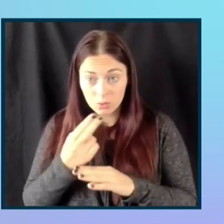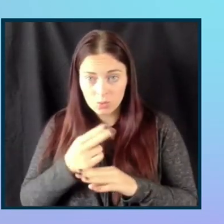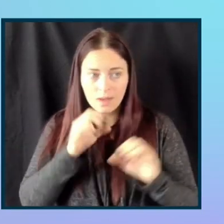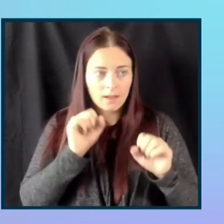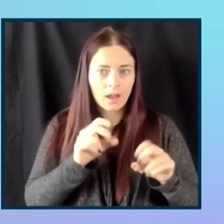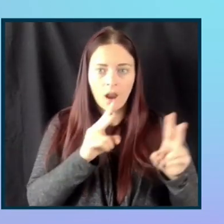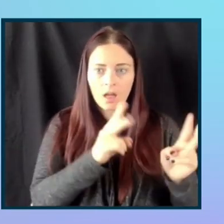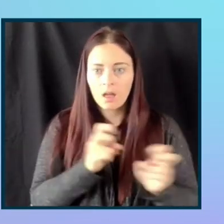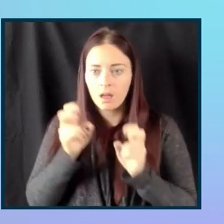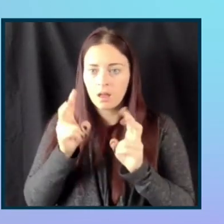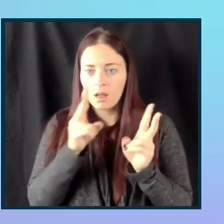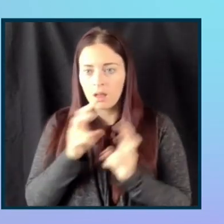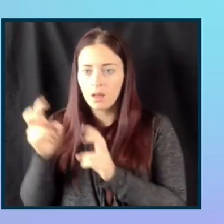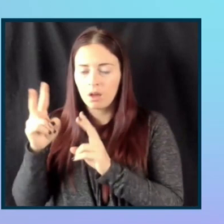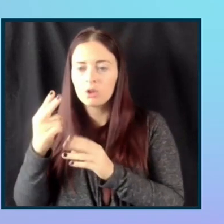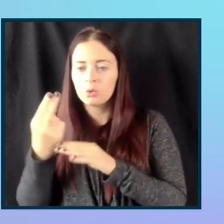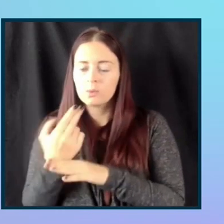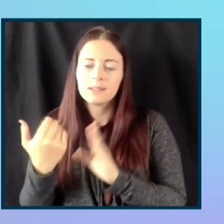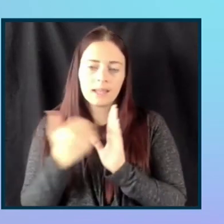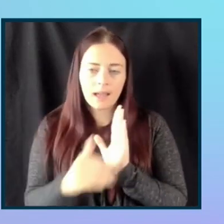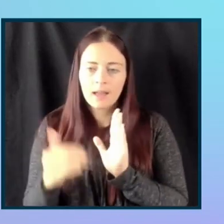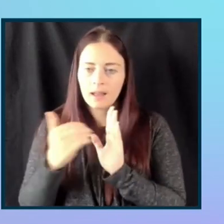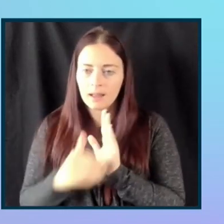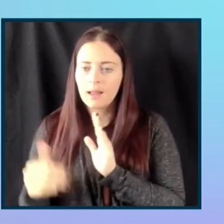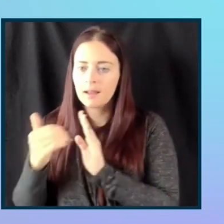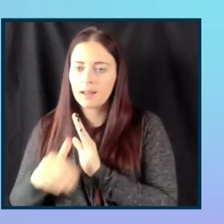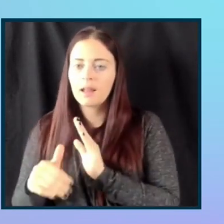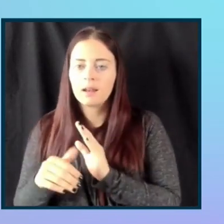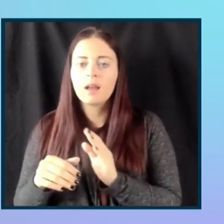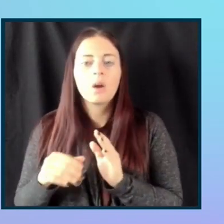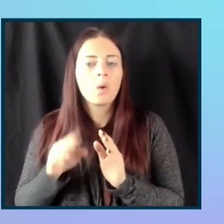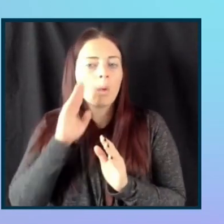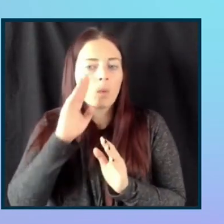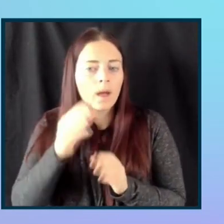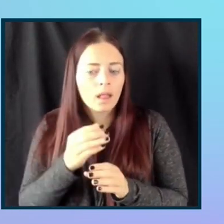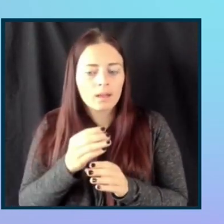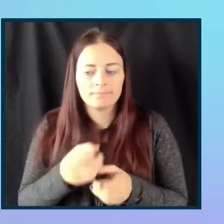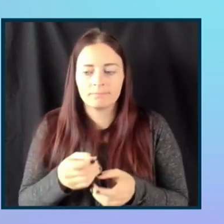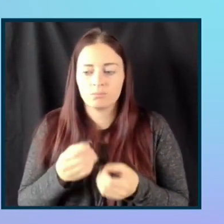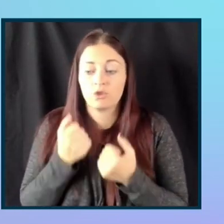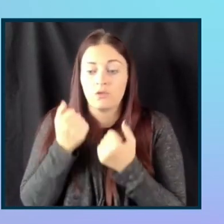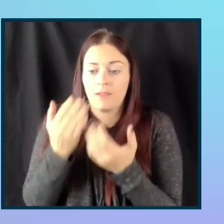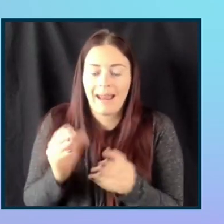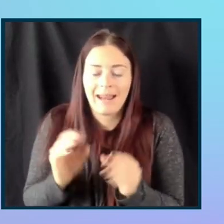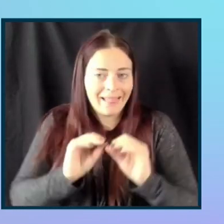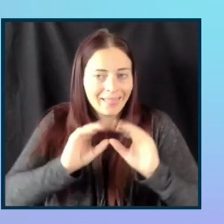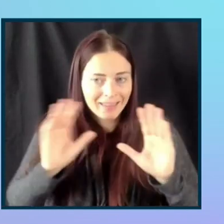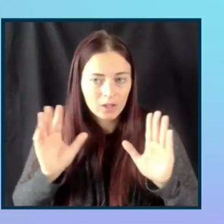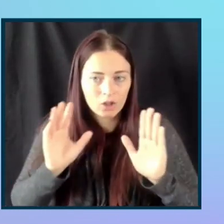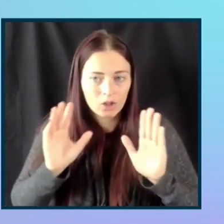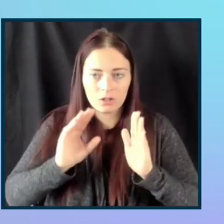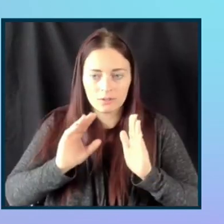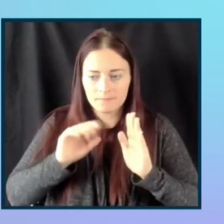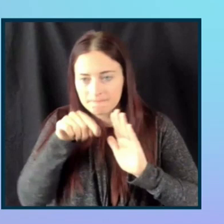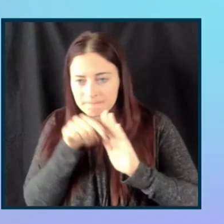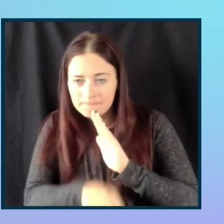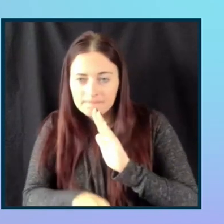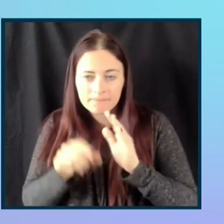in such a way that you get clear insight out of it. It is quite obvious that two to three people